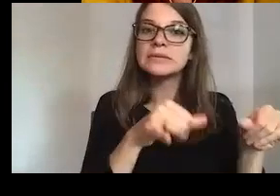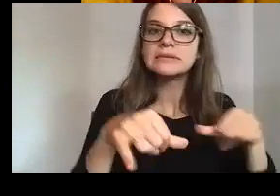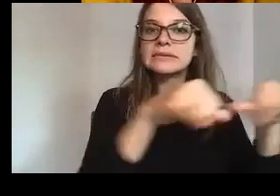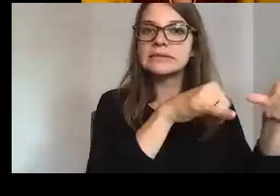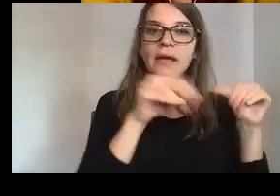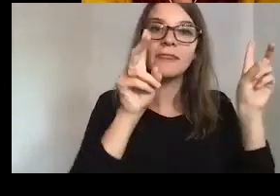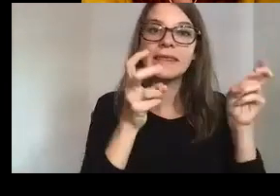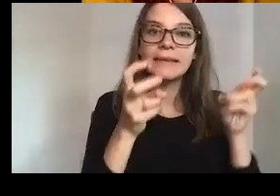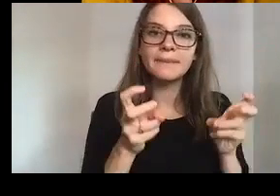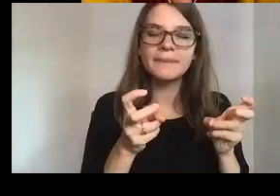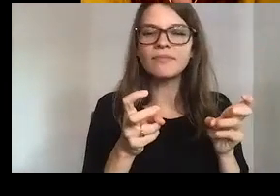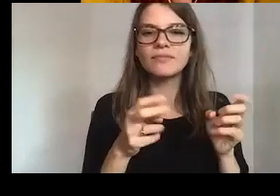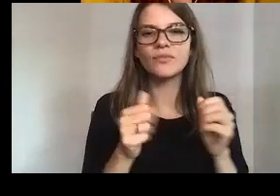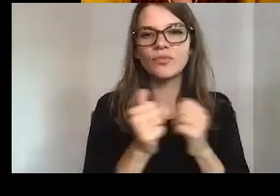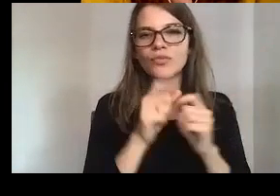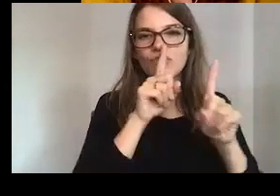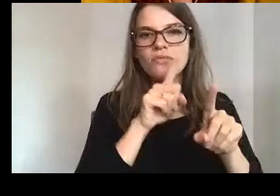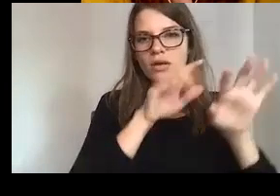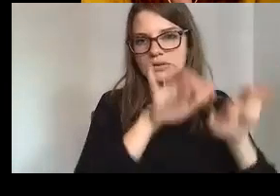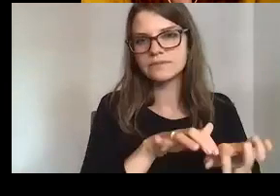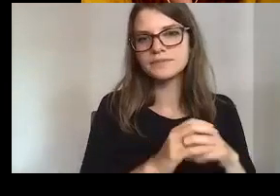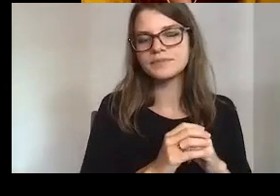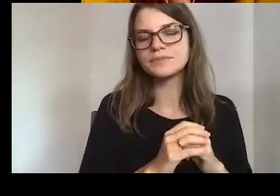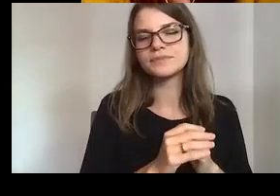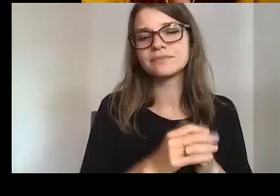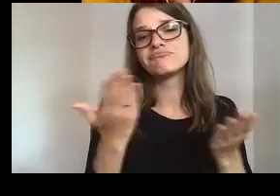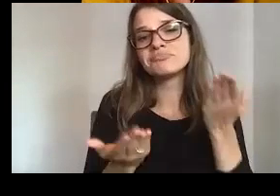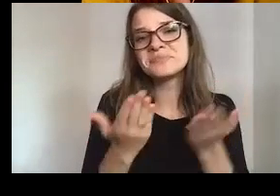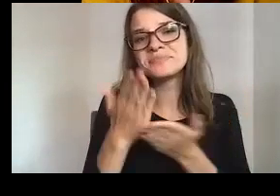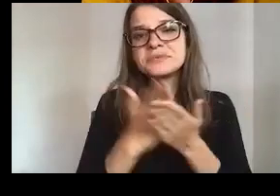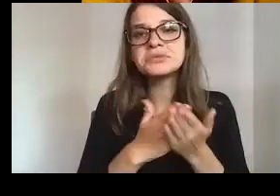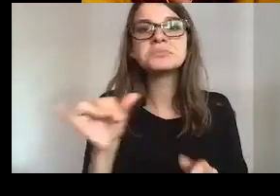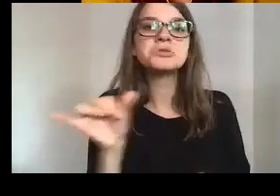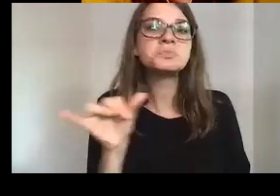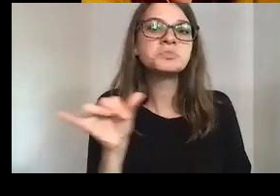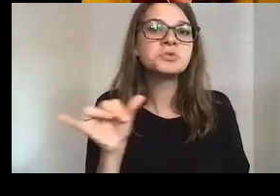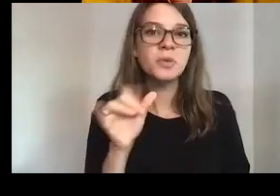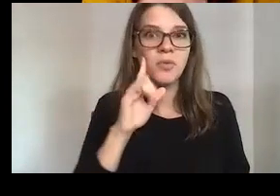responses and that you know there may be some similarities that all of us are experiencing